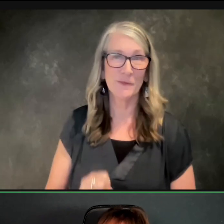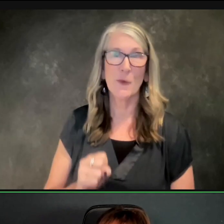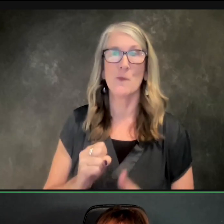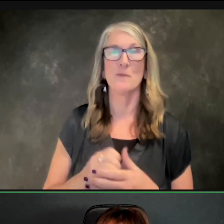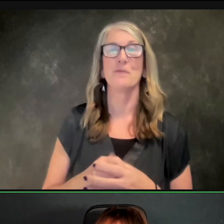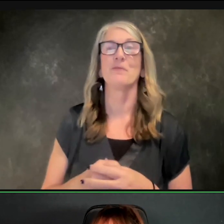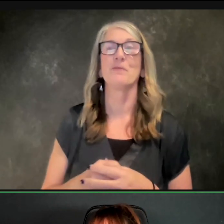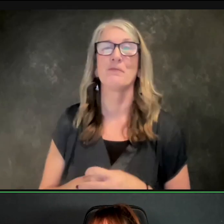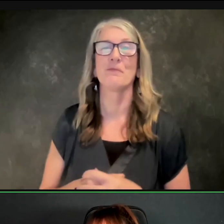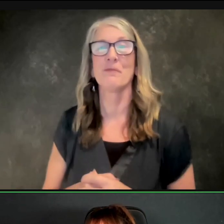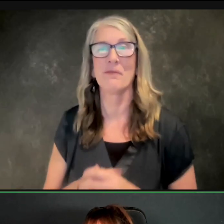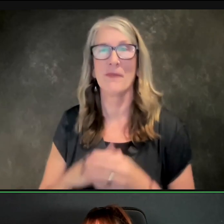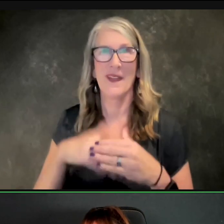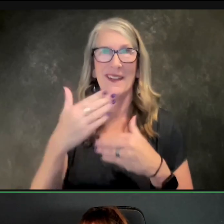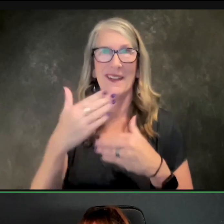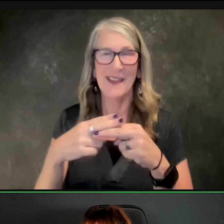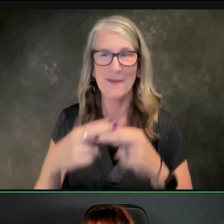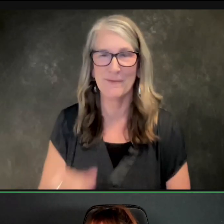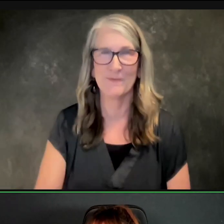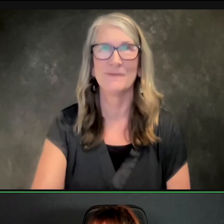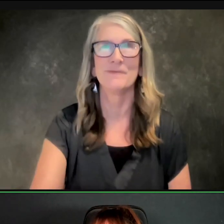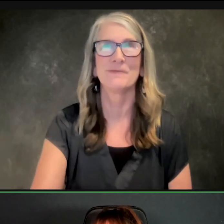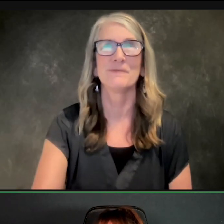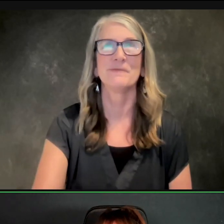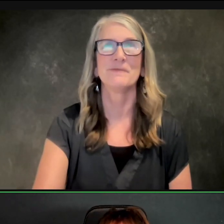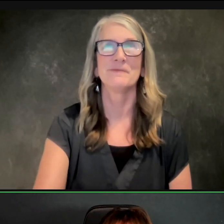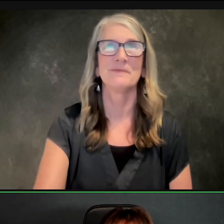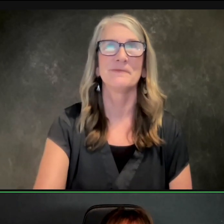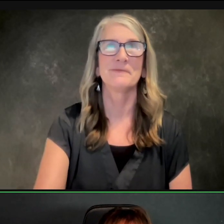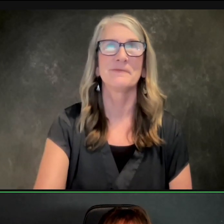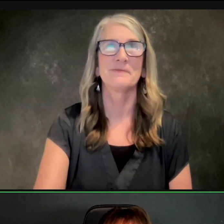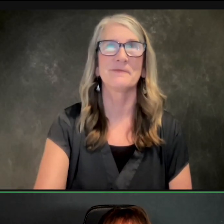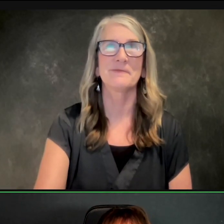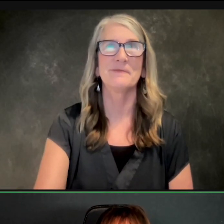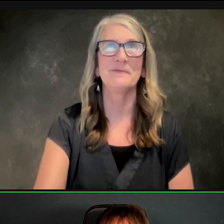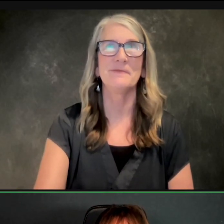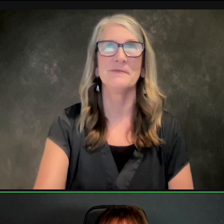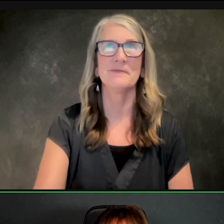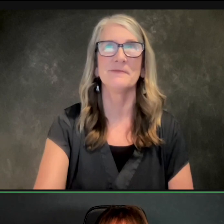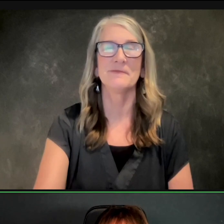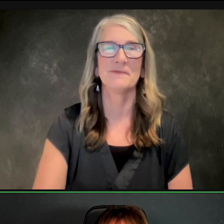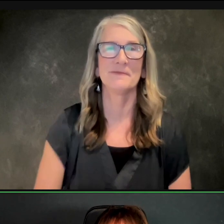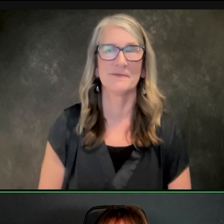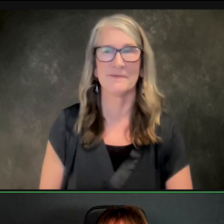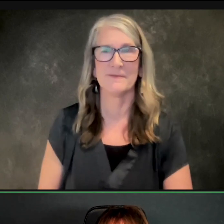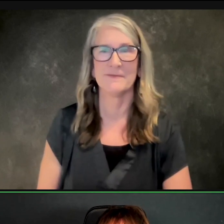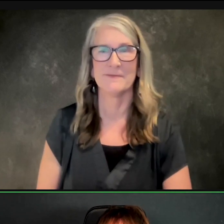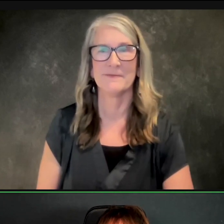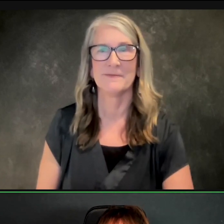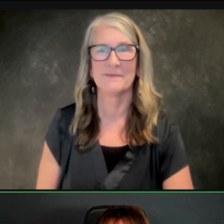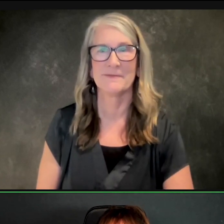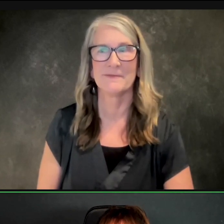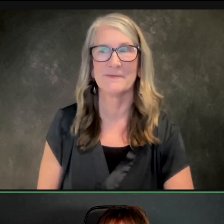provider willing to go into those areas and those climates. Let's move to the next slide.